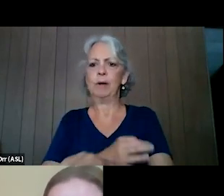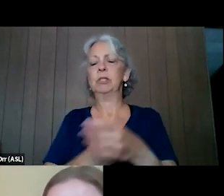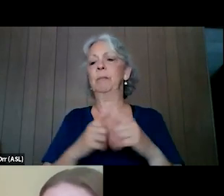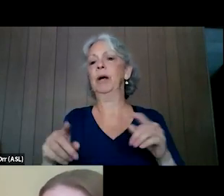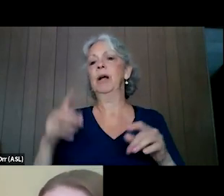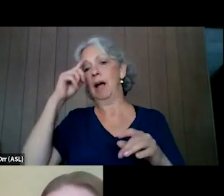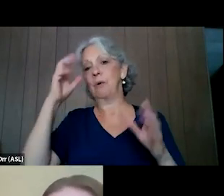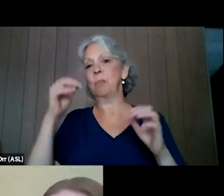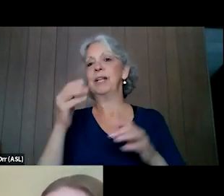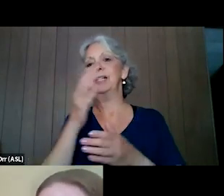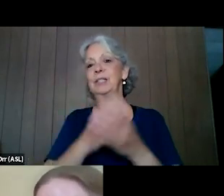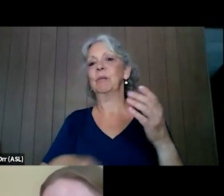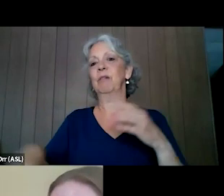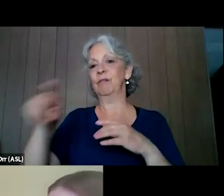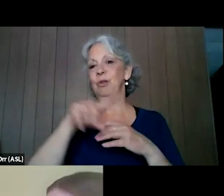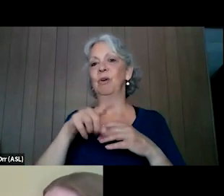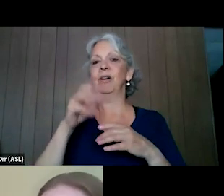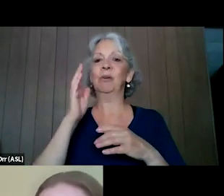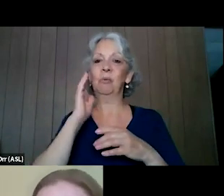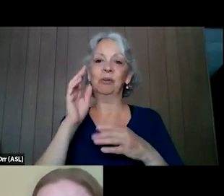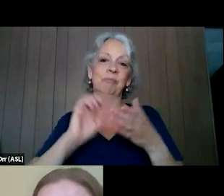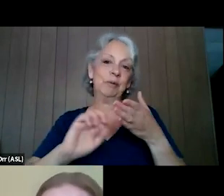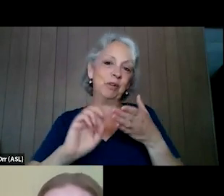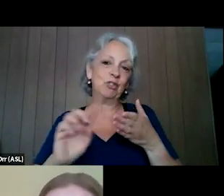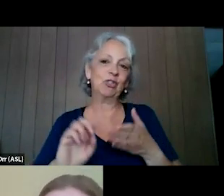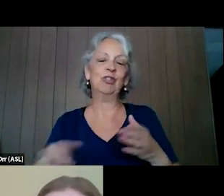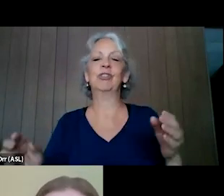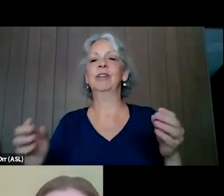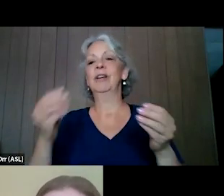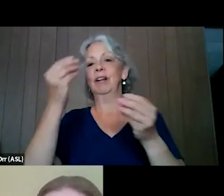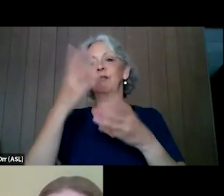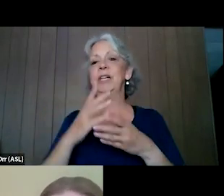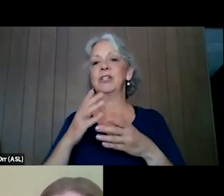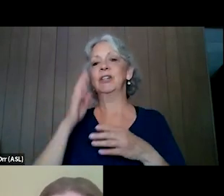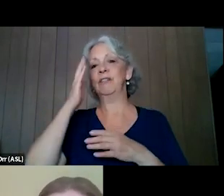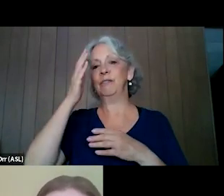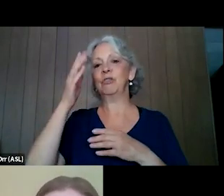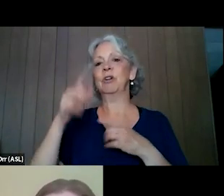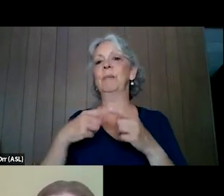to maybe work with us and maybe you can provide us some information in the future about what we can do to better support our folks.